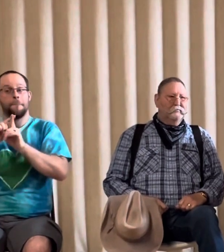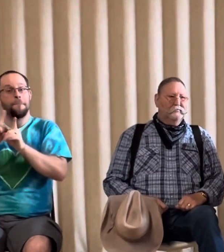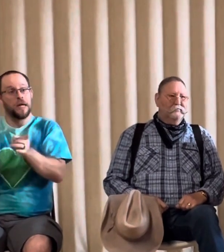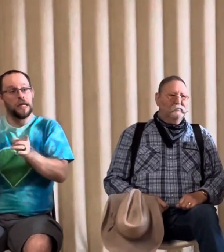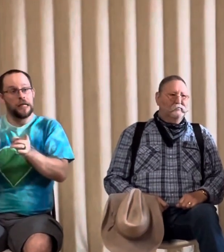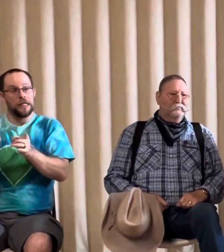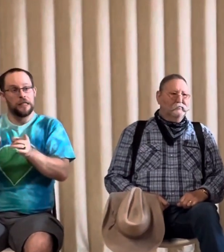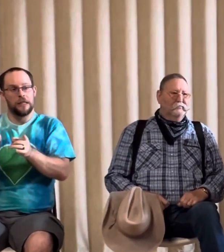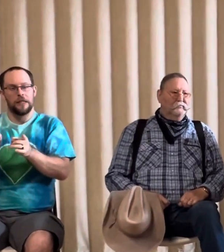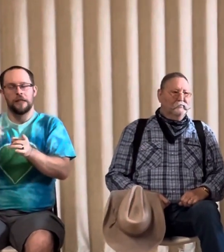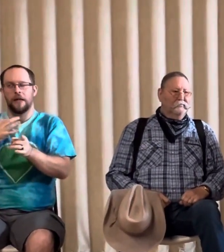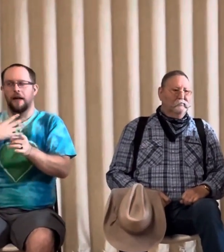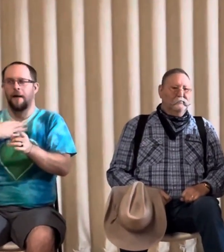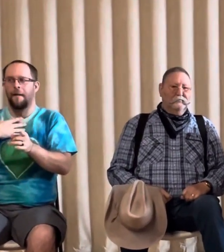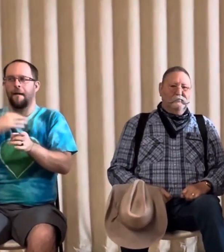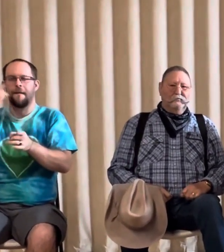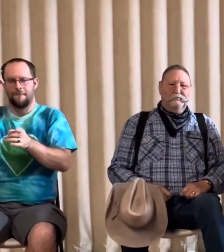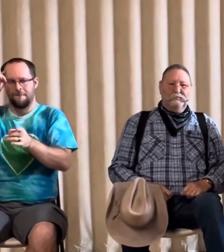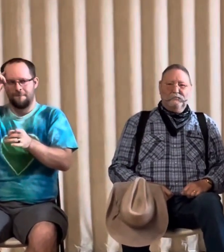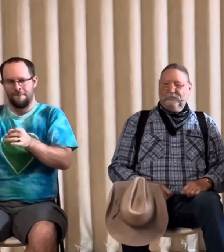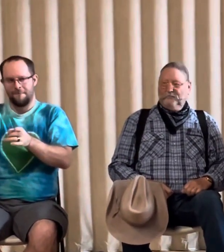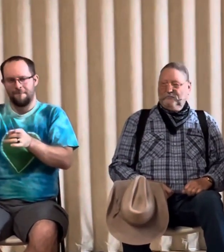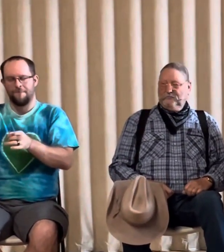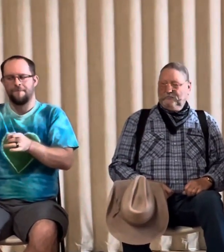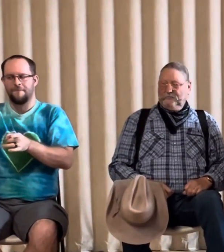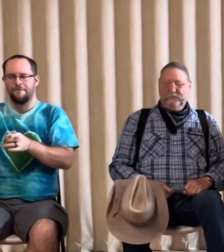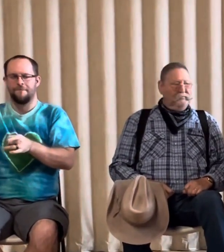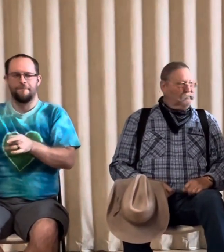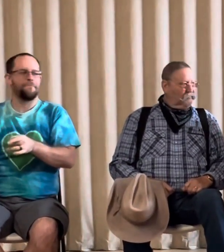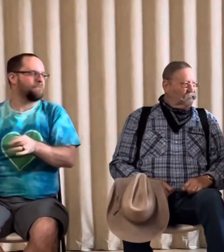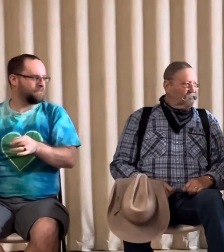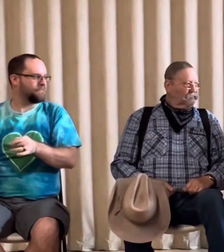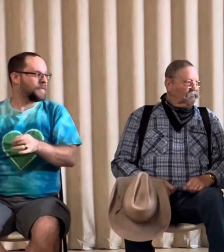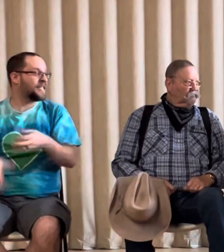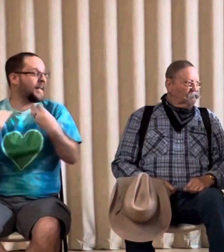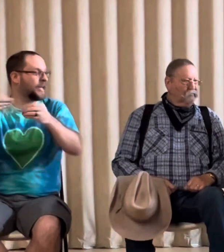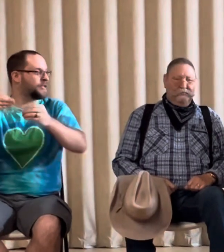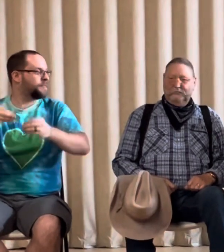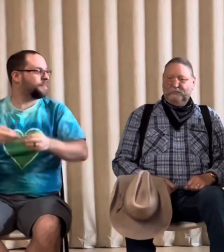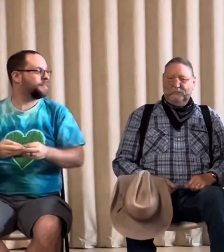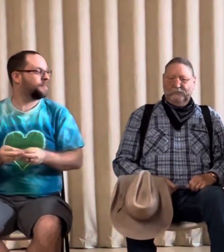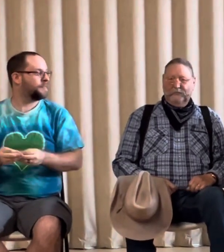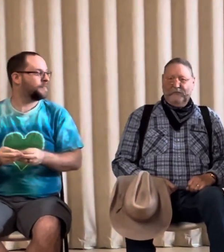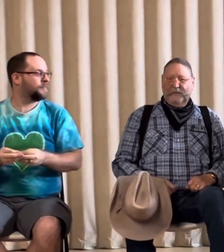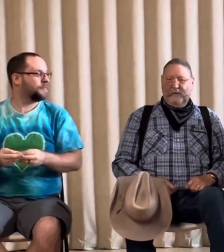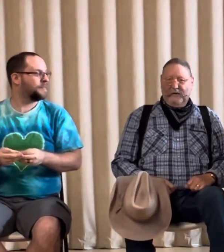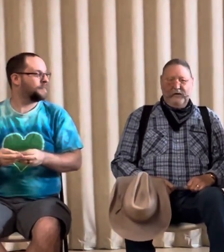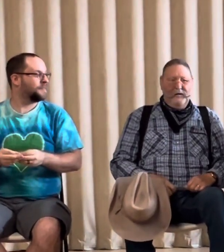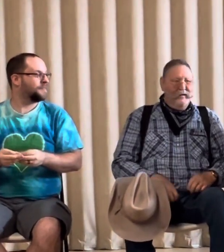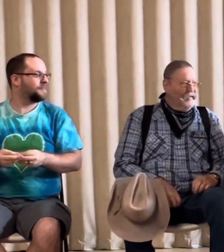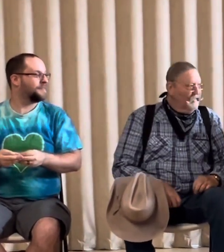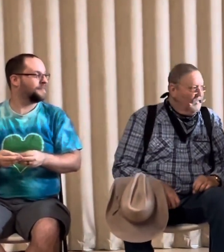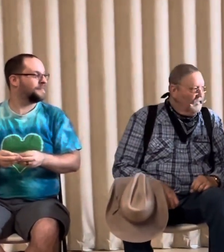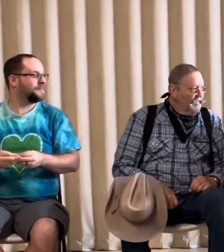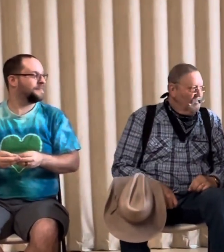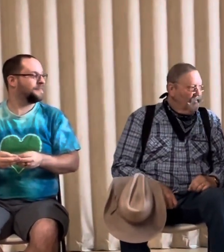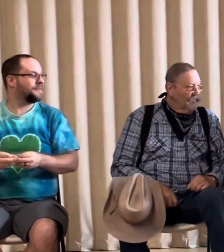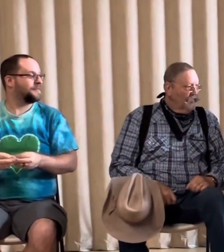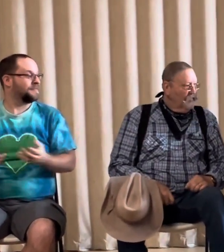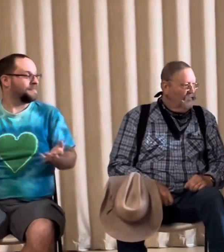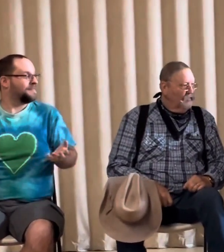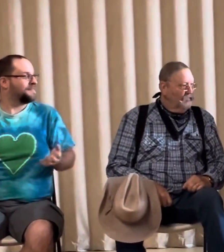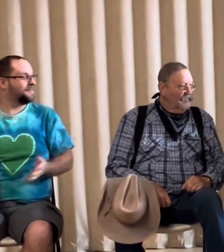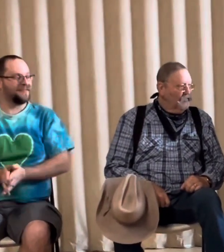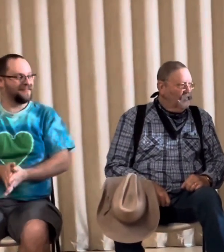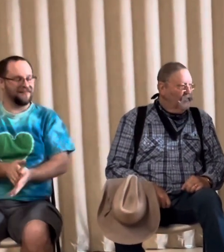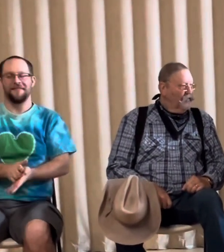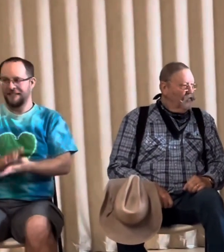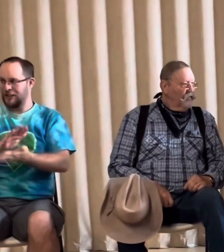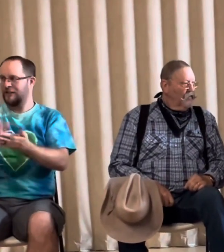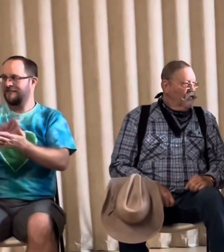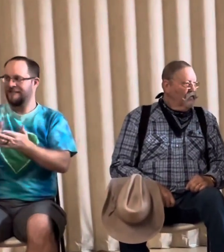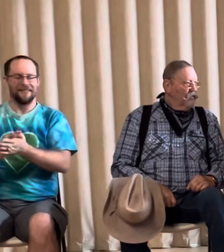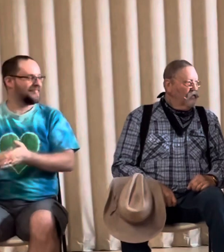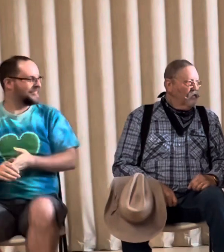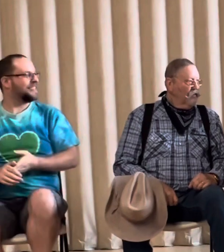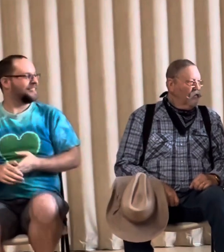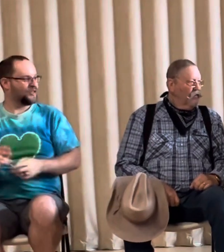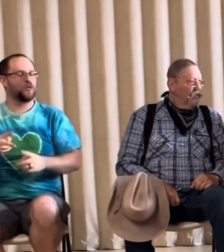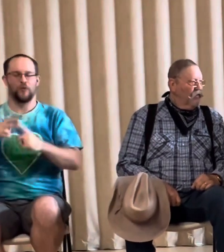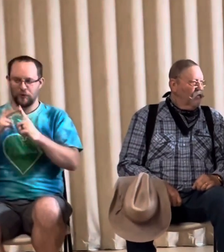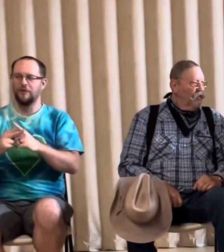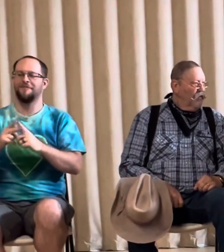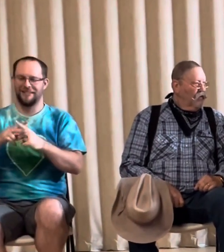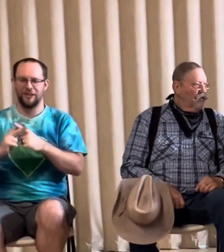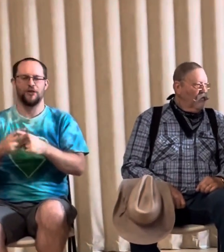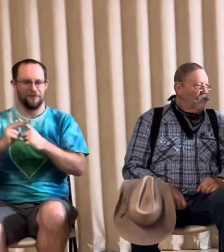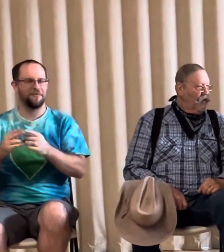I come up with a clever plan. BUSTER: What do you think the plan is? AARON: Sell it. AUDIENCE: Clean it! CALI: Clean it, use a toolbox. AUDIENCE: Fix it?